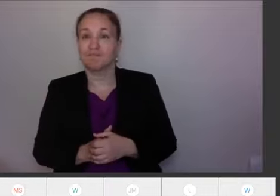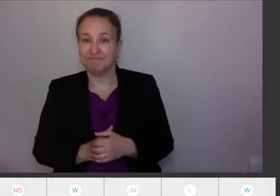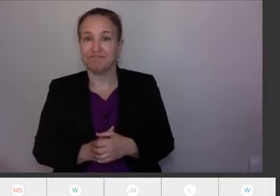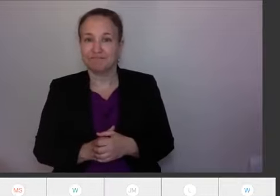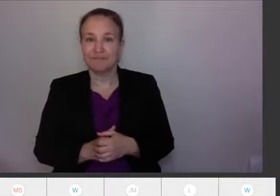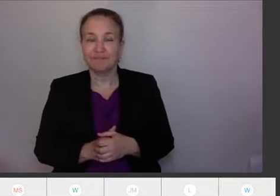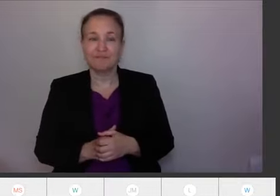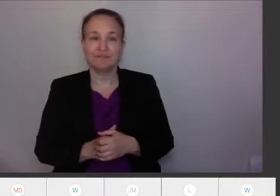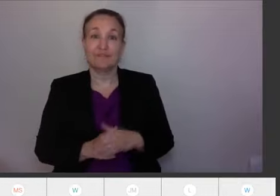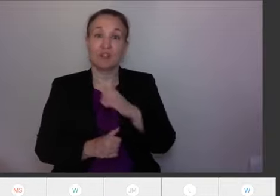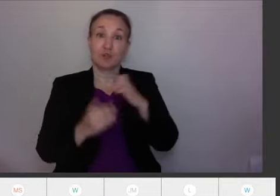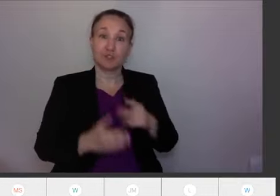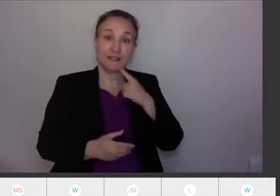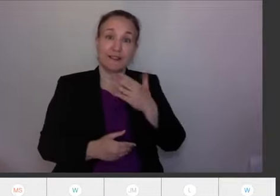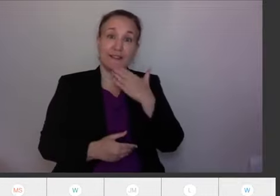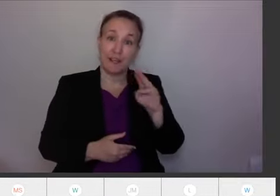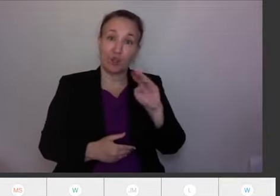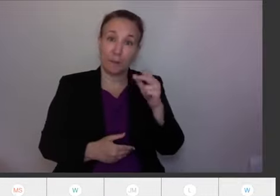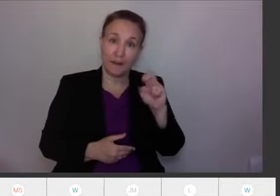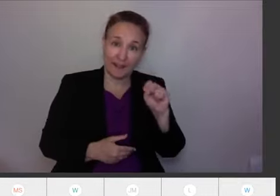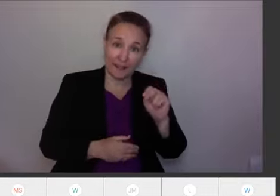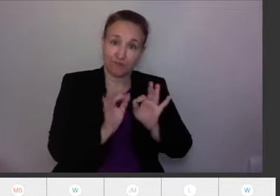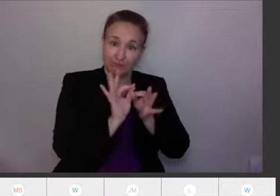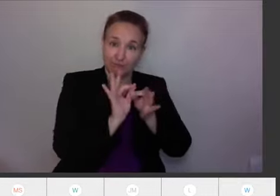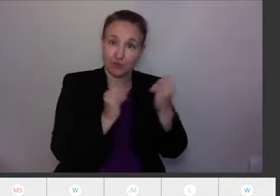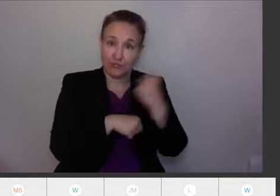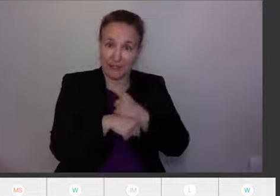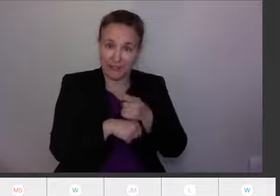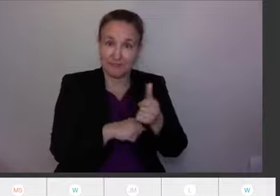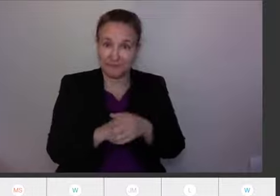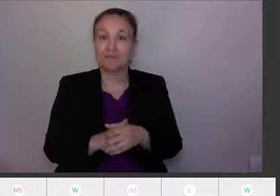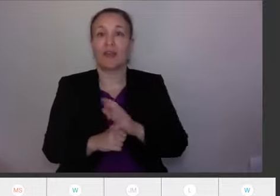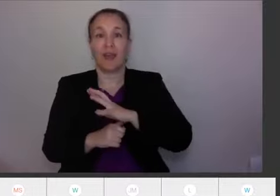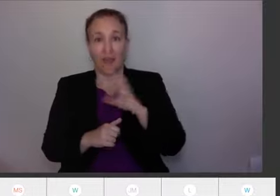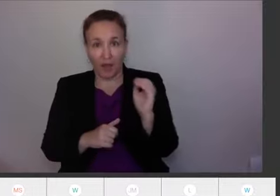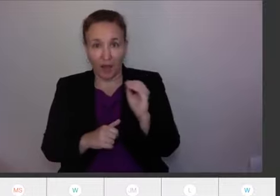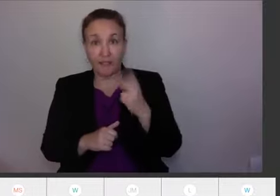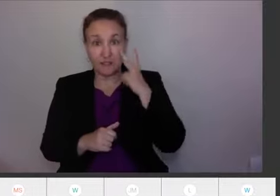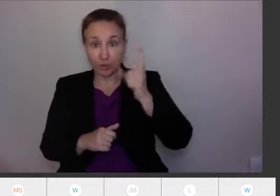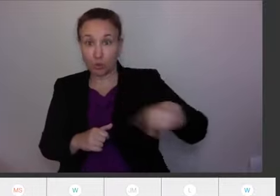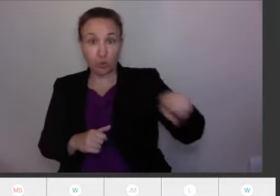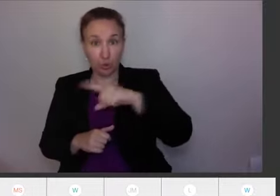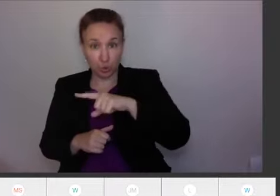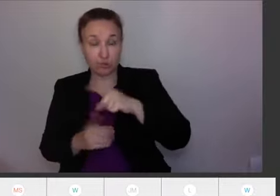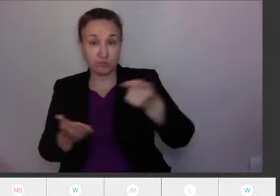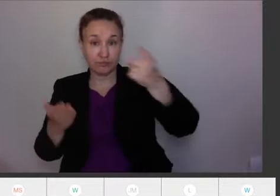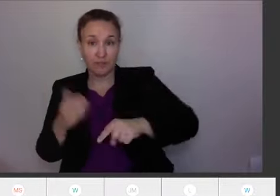well thank you Megan for interpreting today and we will see you all next wednesday august 5th